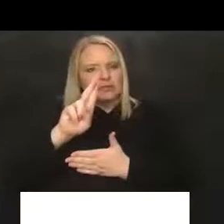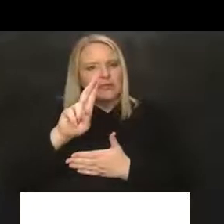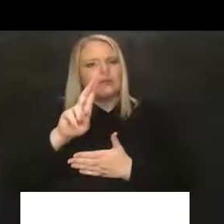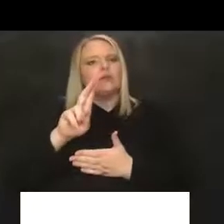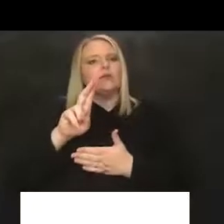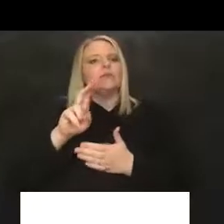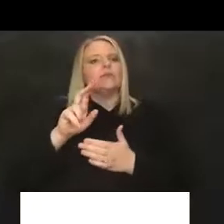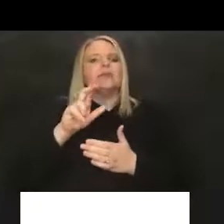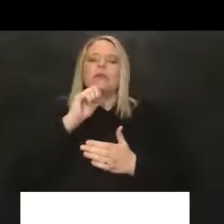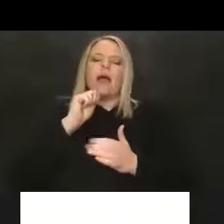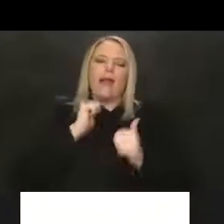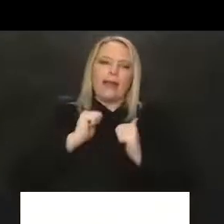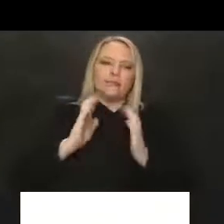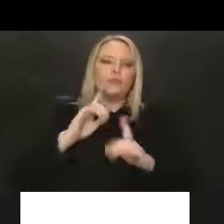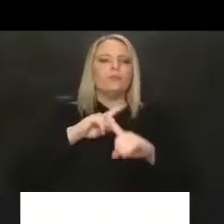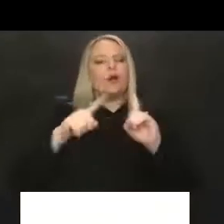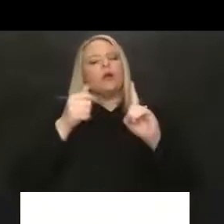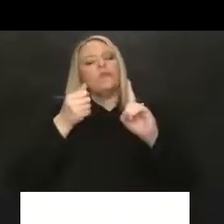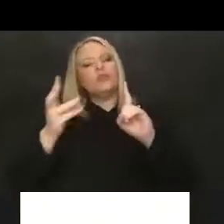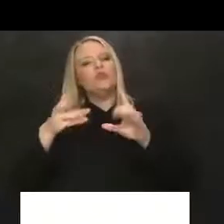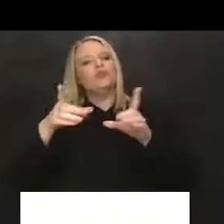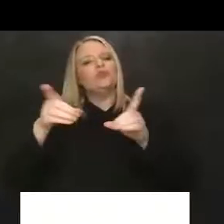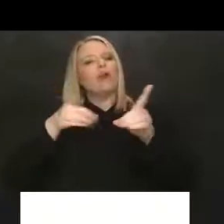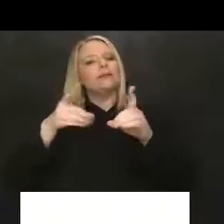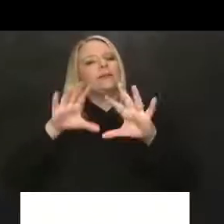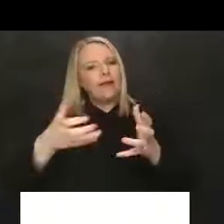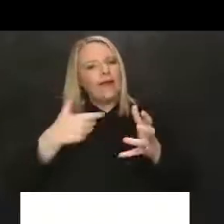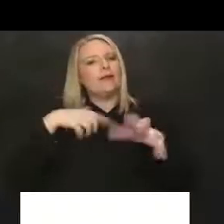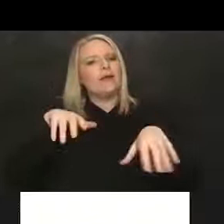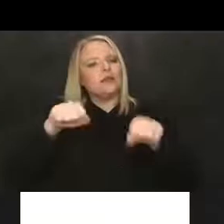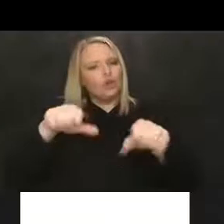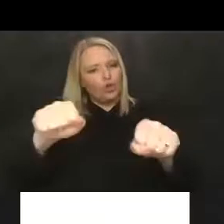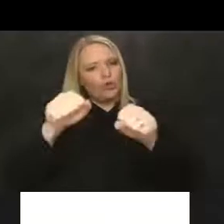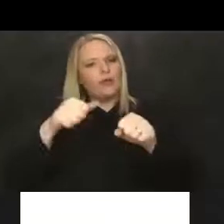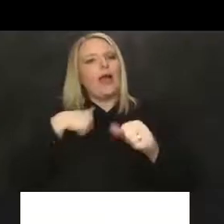but there were a couple directing electives that I could take, and I got hooked. I realized that